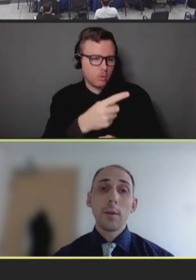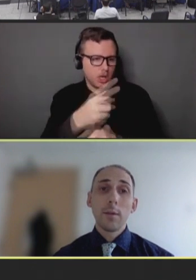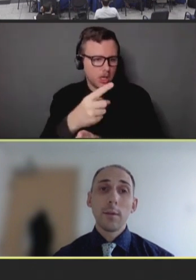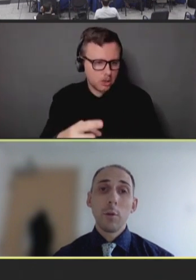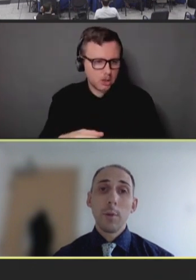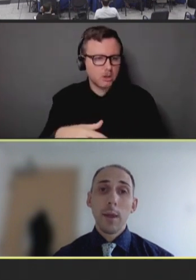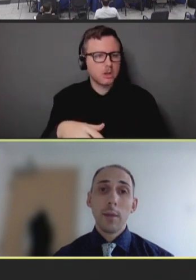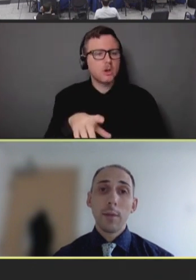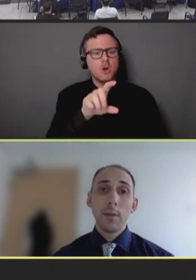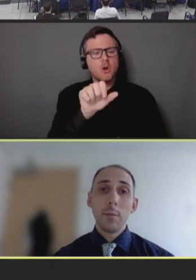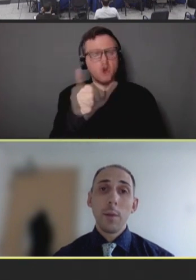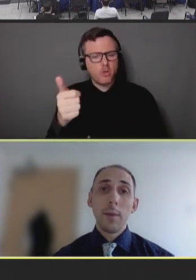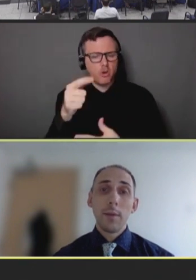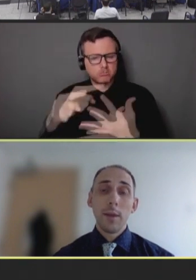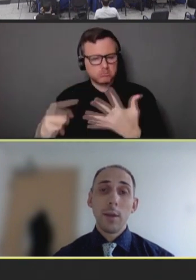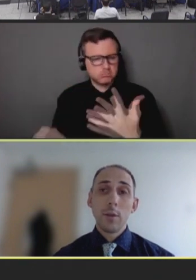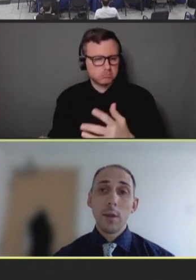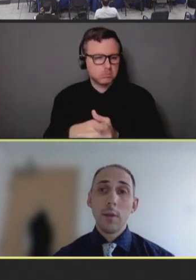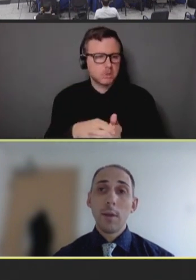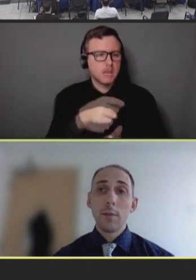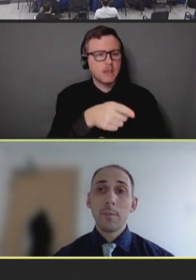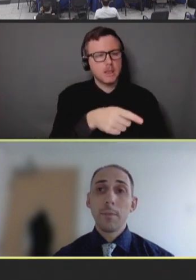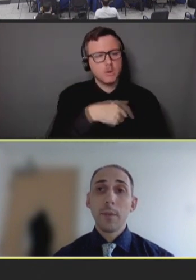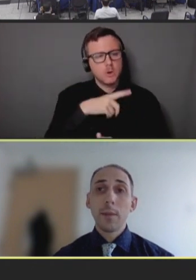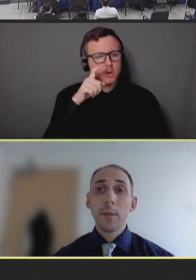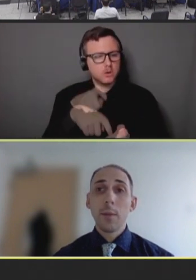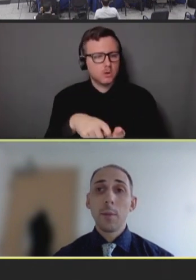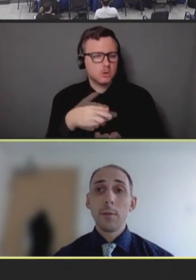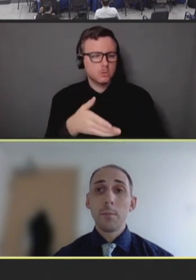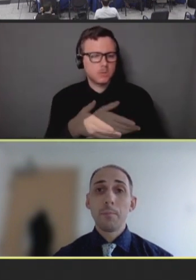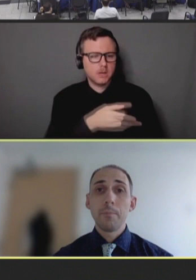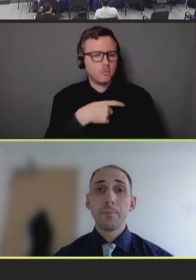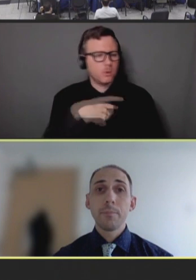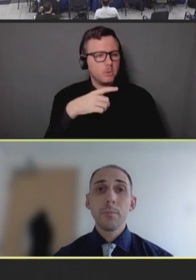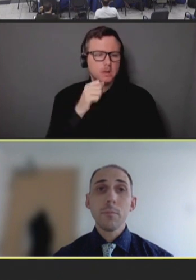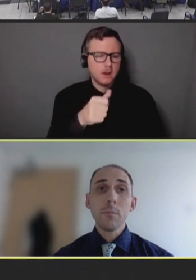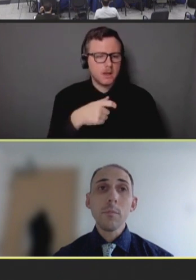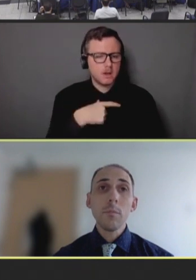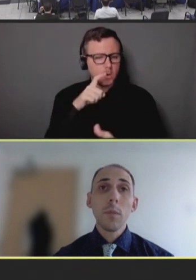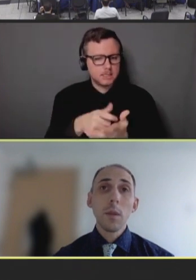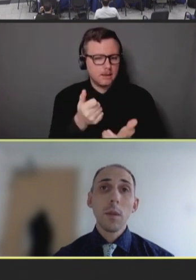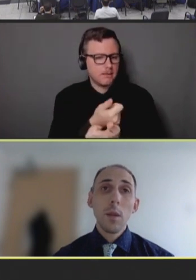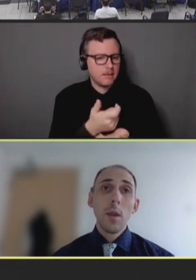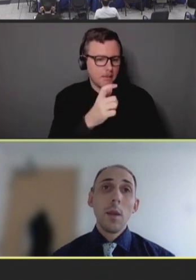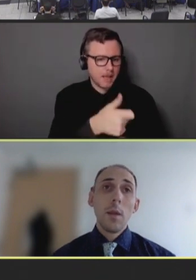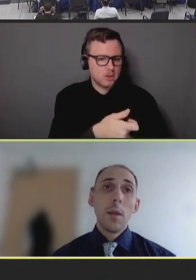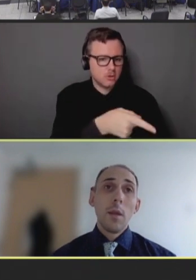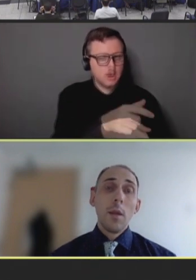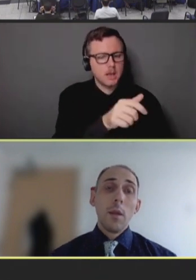subgroup analyses by baseline age and race. Next slide, please.